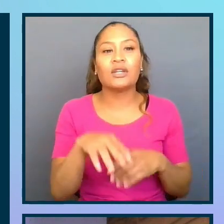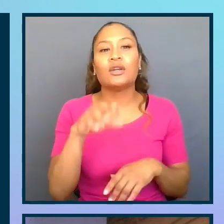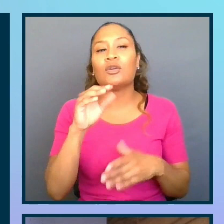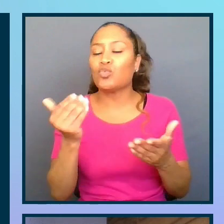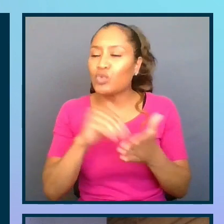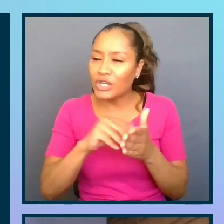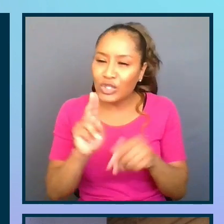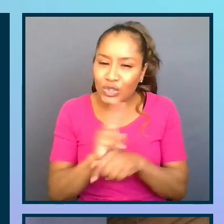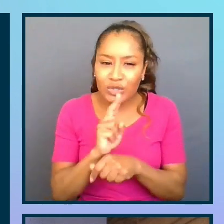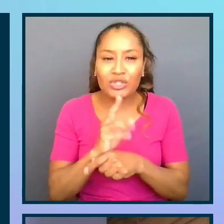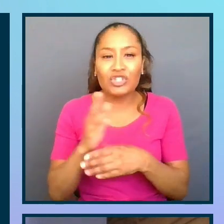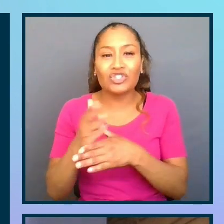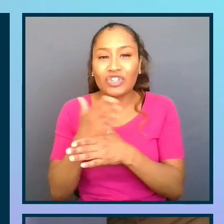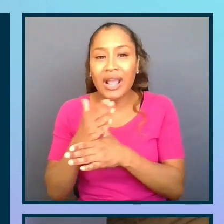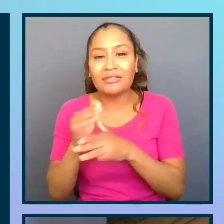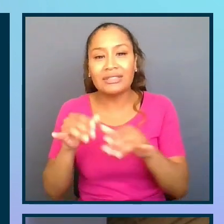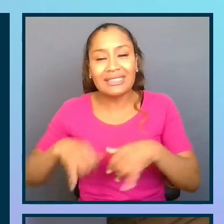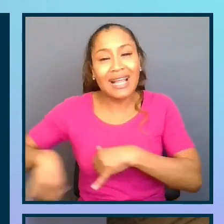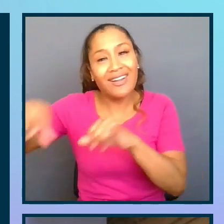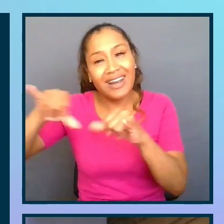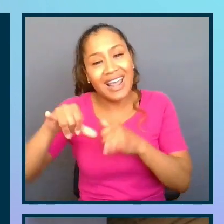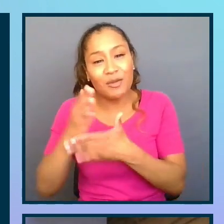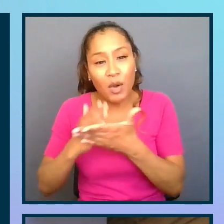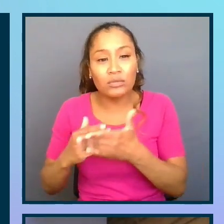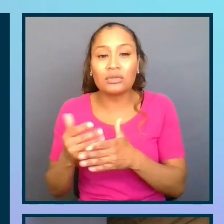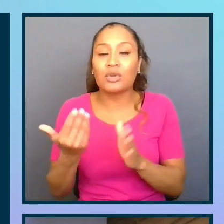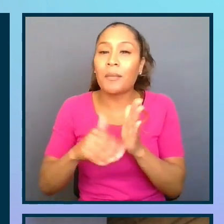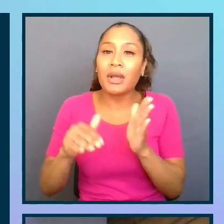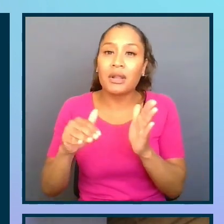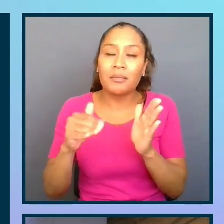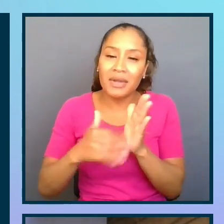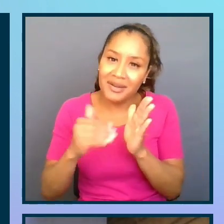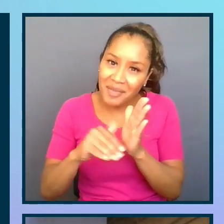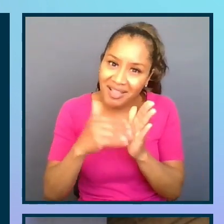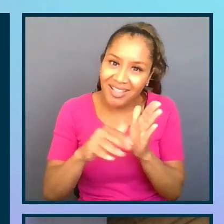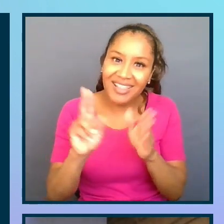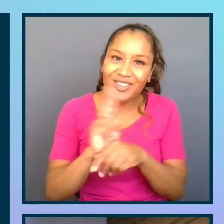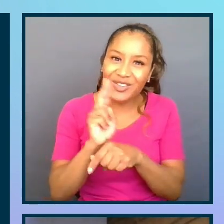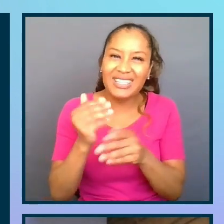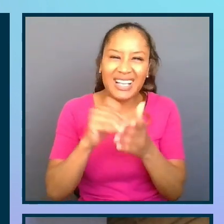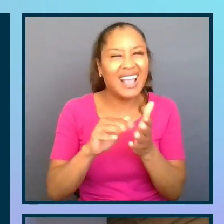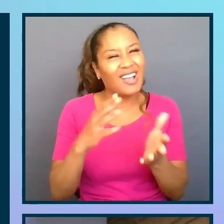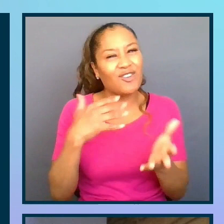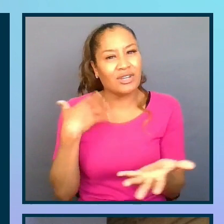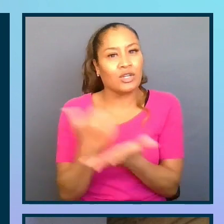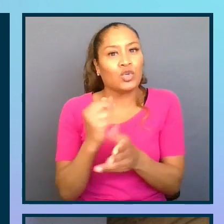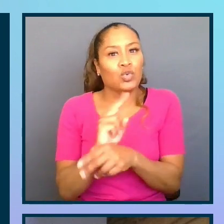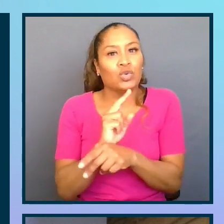and interactions, repeatable, reusable, and we're making use of native patterns where possible,